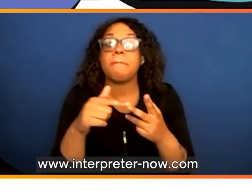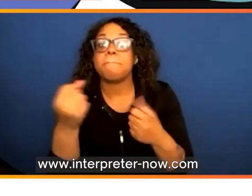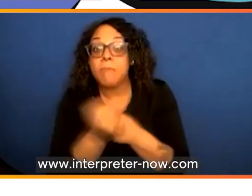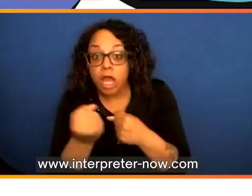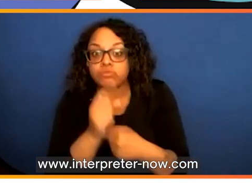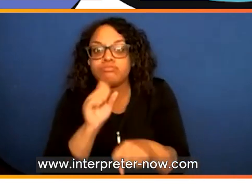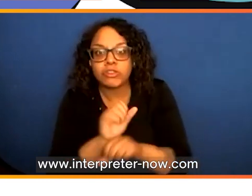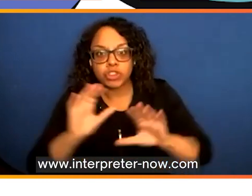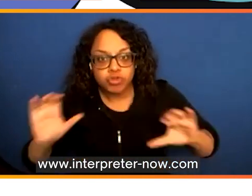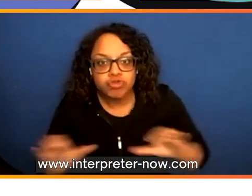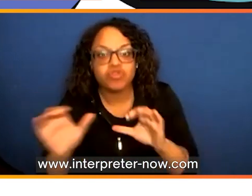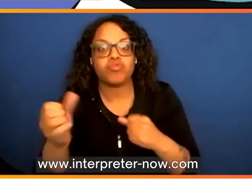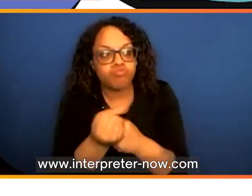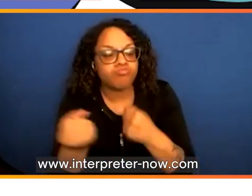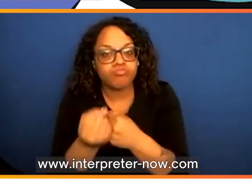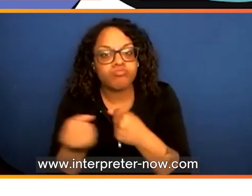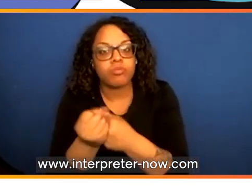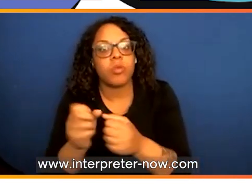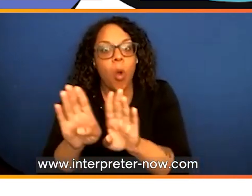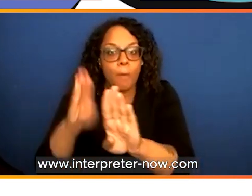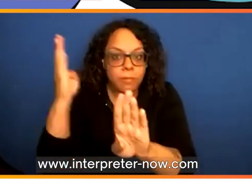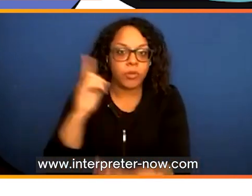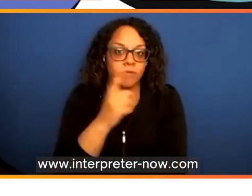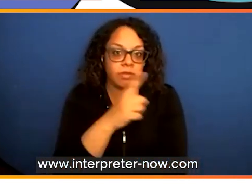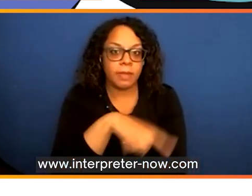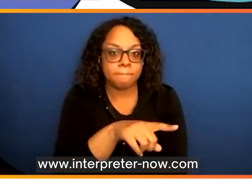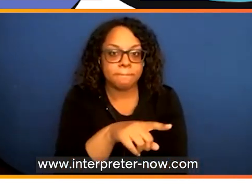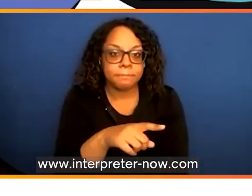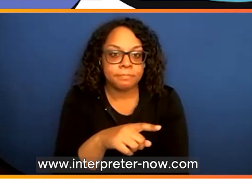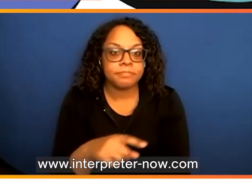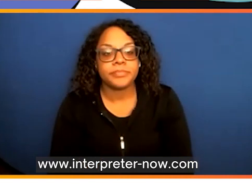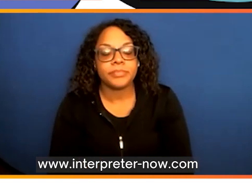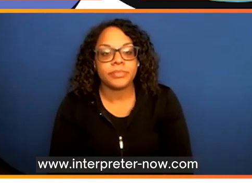piece, the sponsorship is actually doing those things and opening those doors for them.